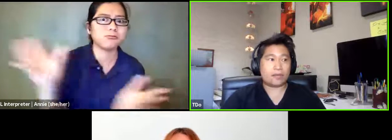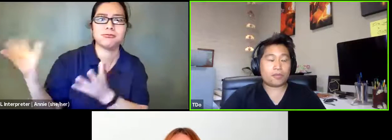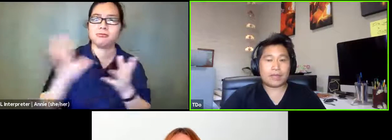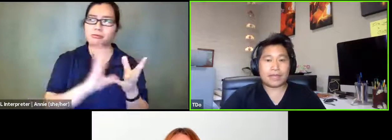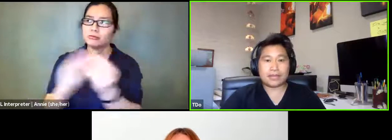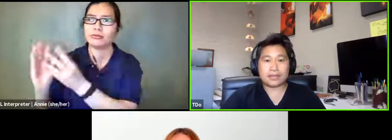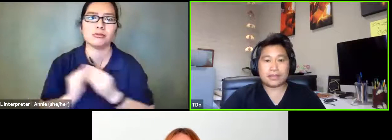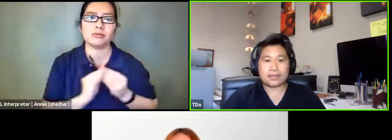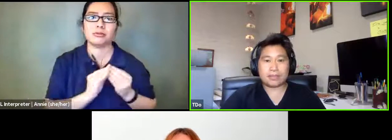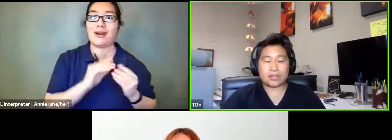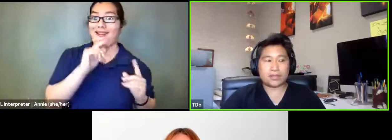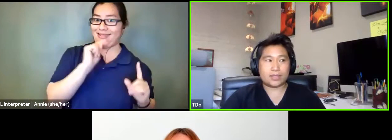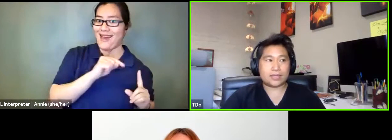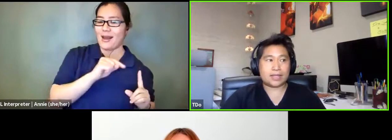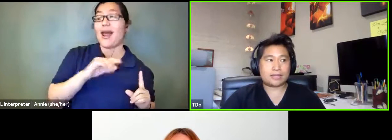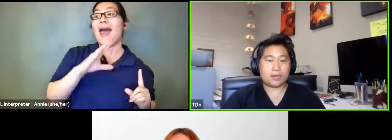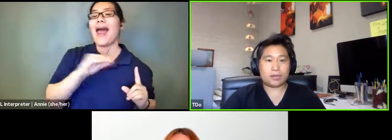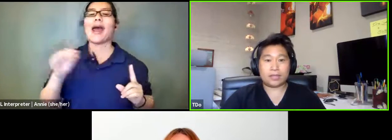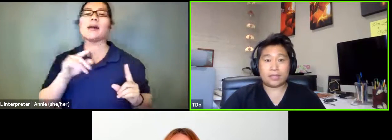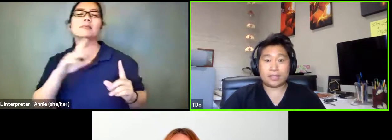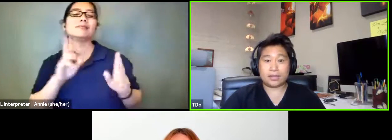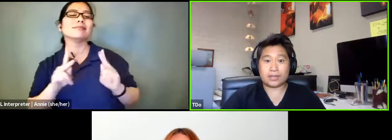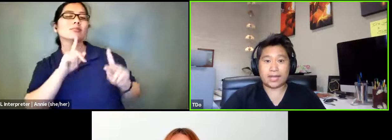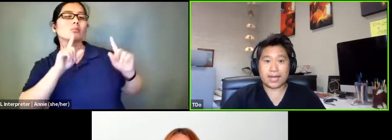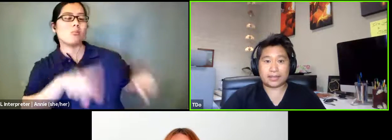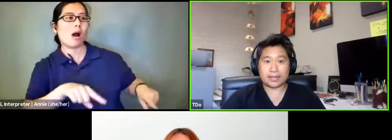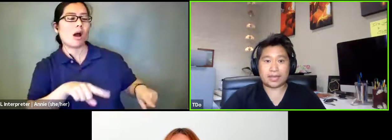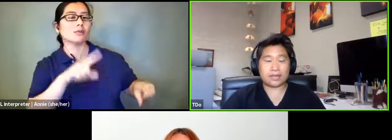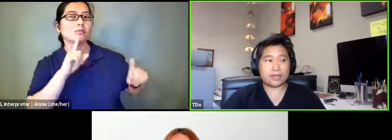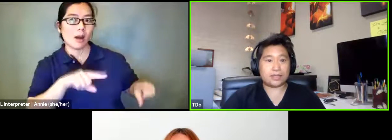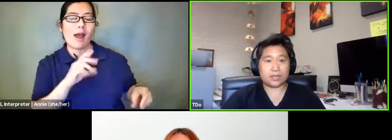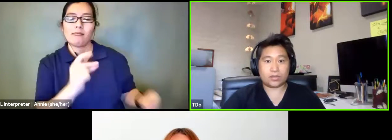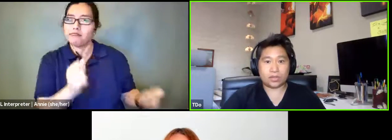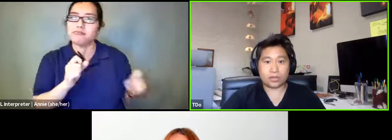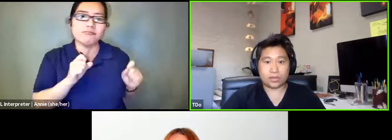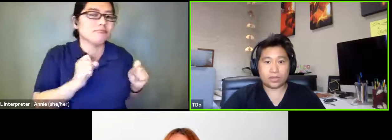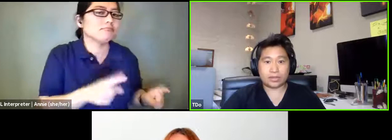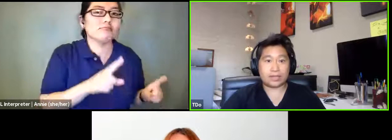For me, that's a measure of success if people are continuously asking and are continuously curious